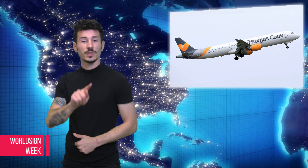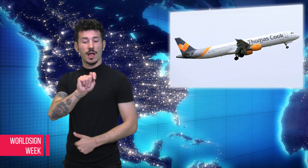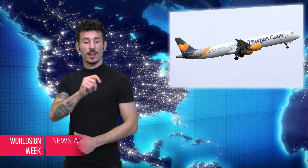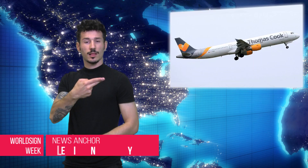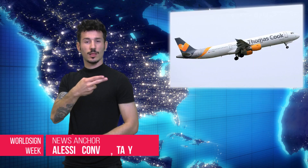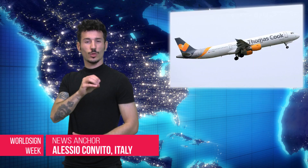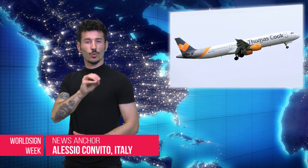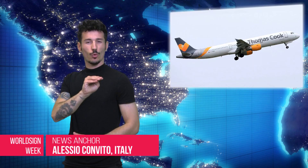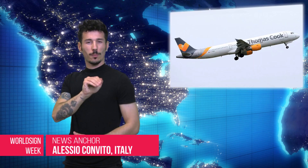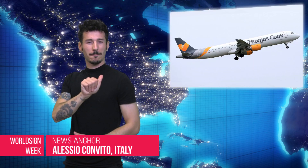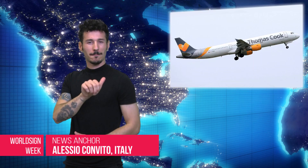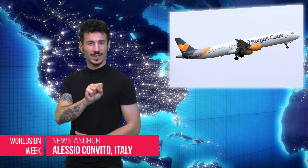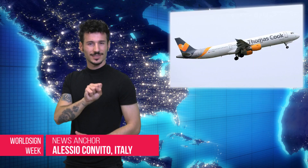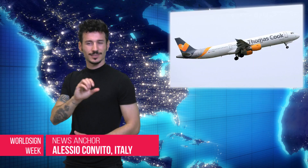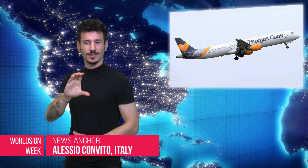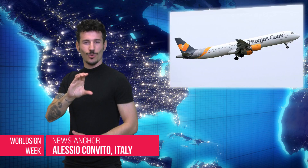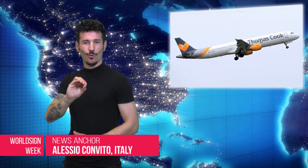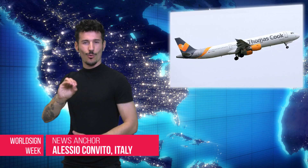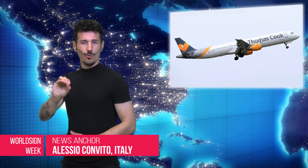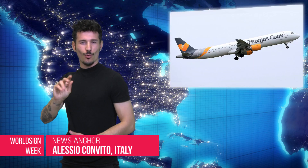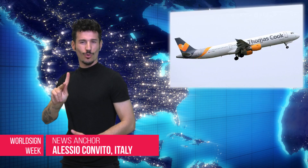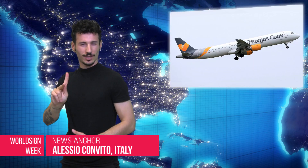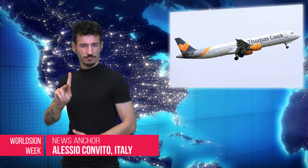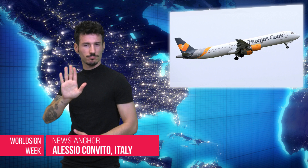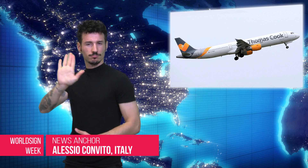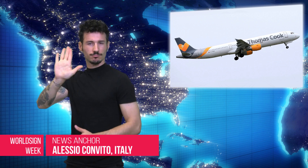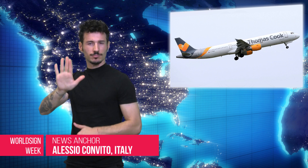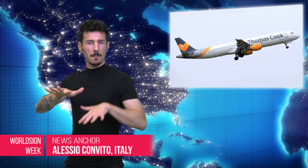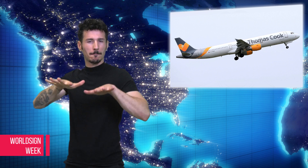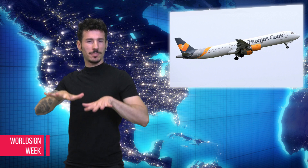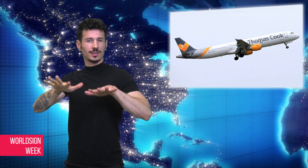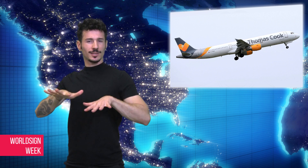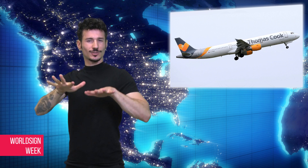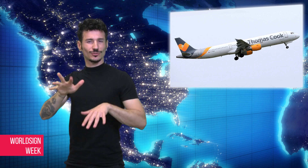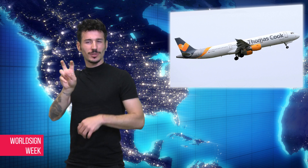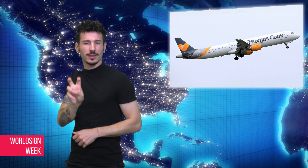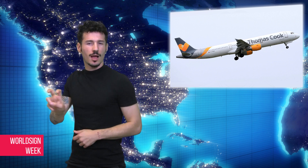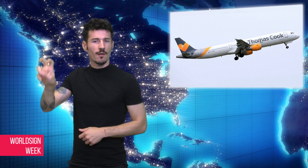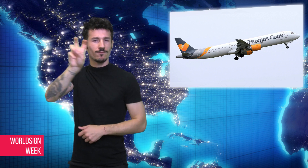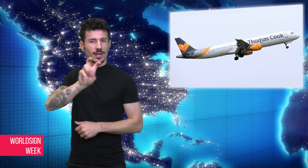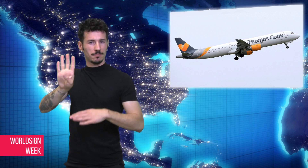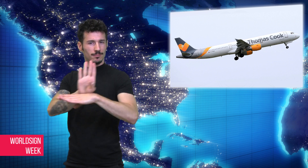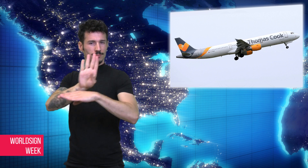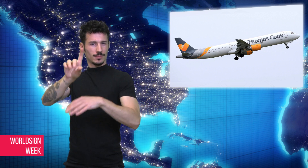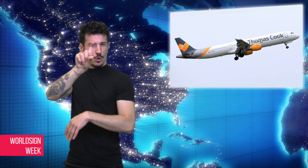[Alessio]: Thomas Cook, a British tour company, has